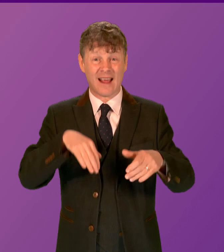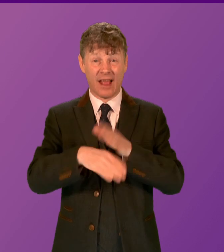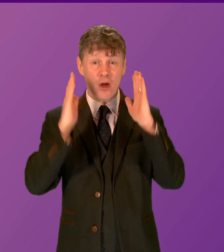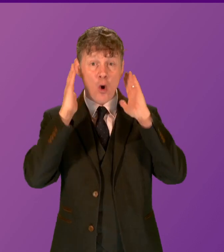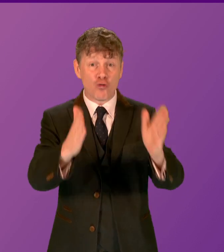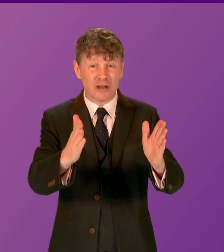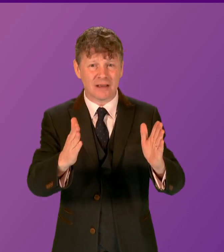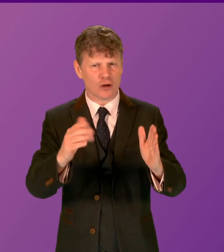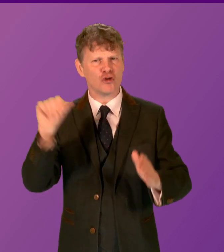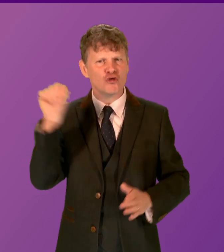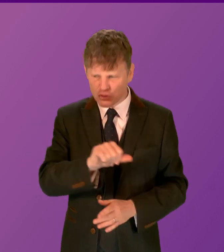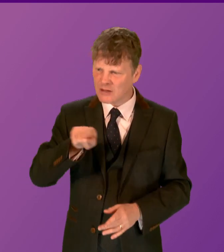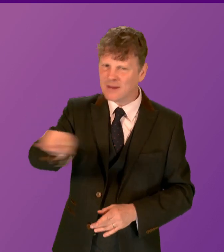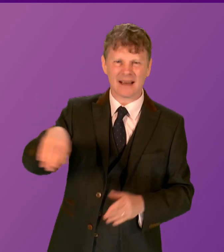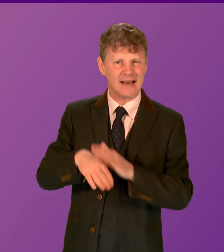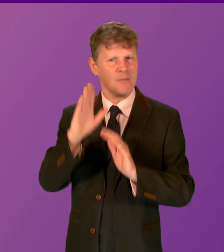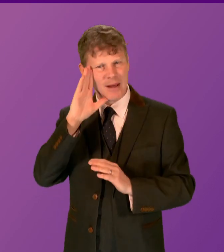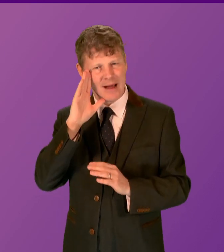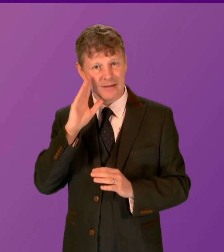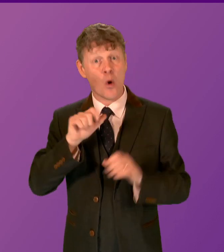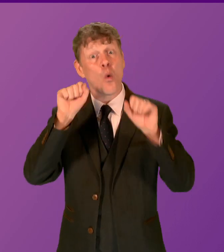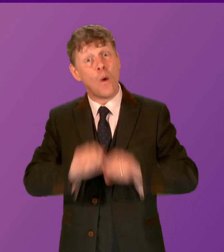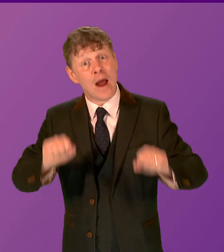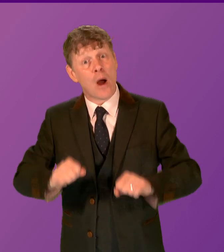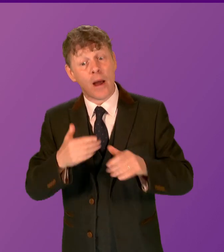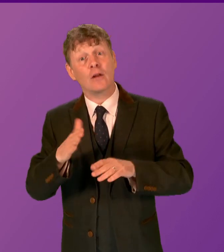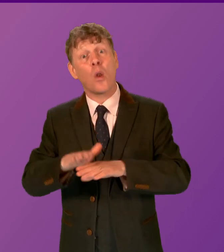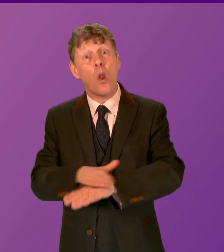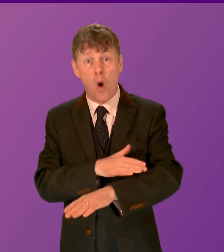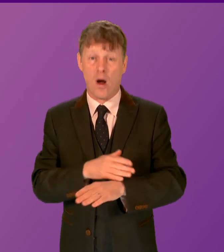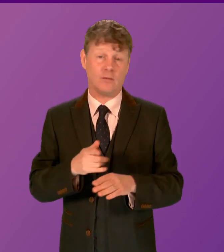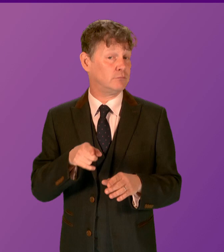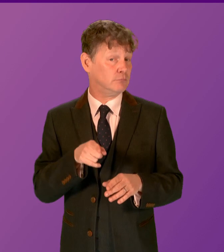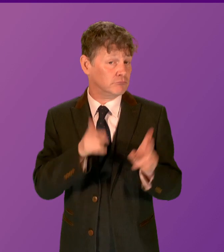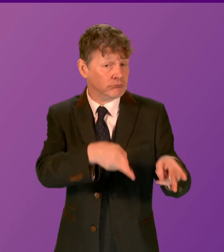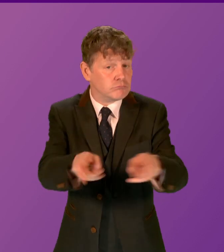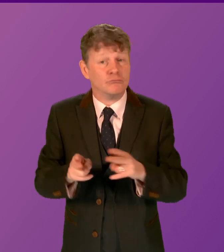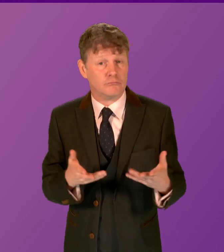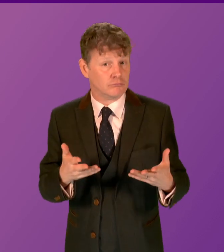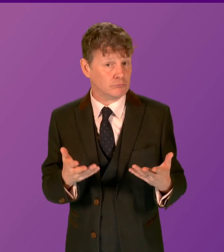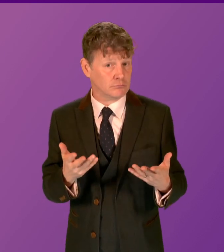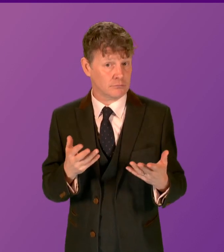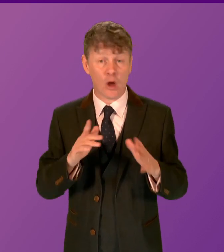Let us be in no doubt that the long waits are costing lives. The First Minister does not have to take my word for it—the Royal College of Emergency